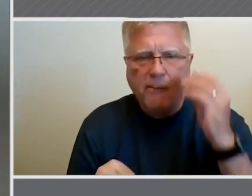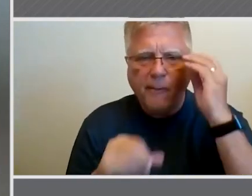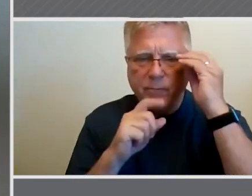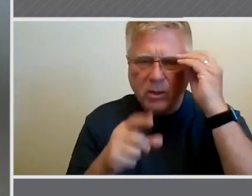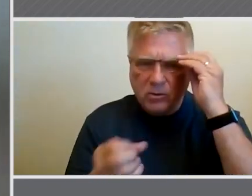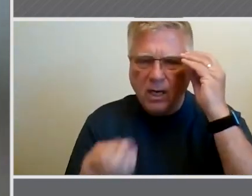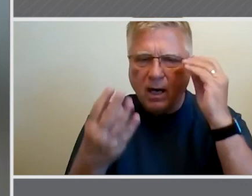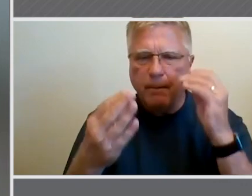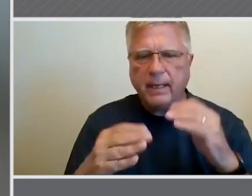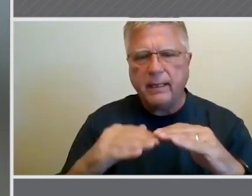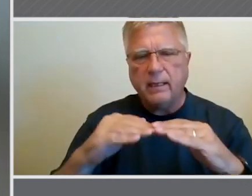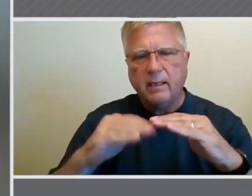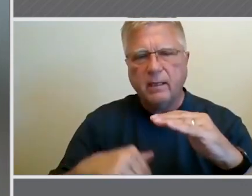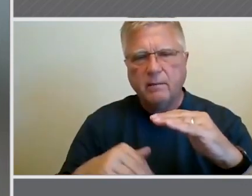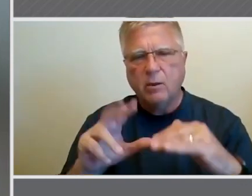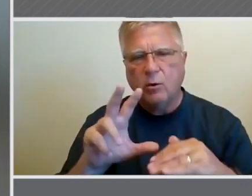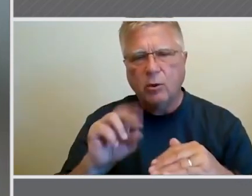under units. But in that.